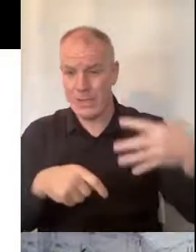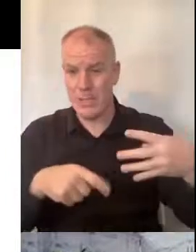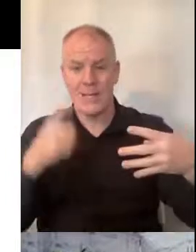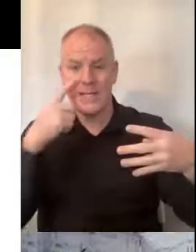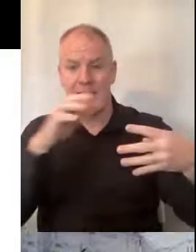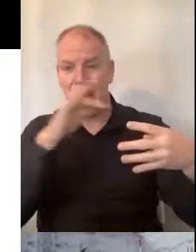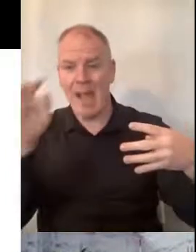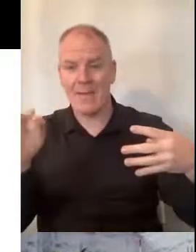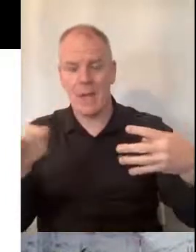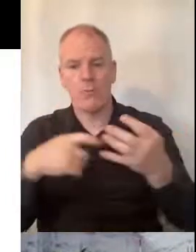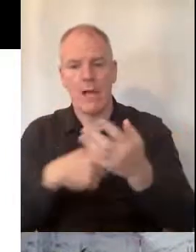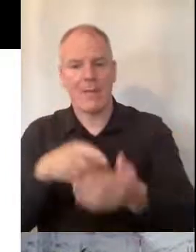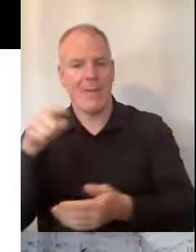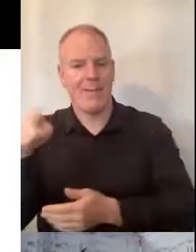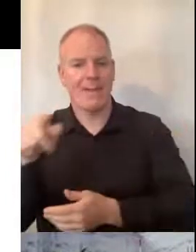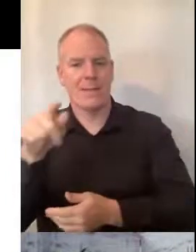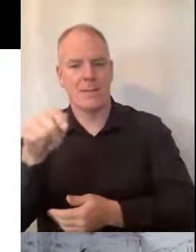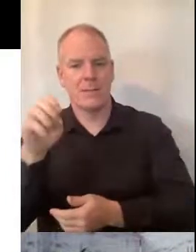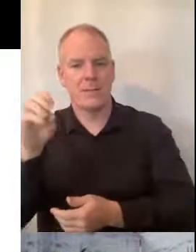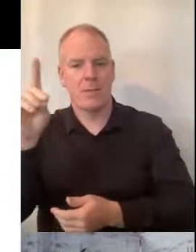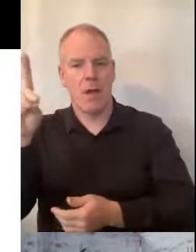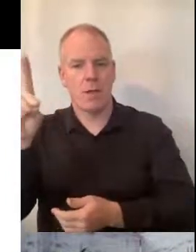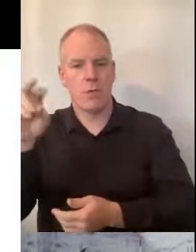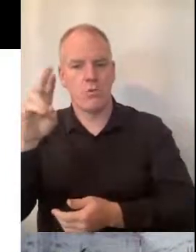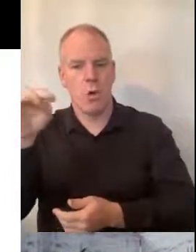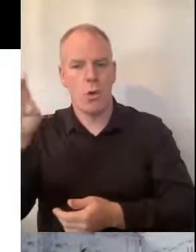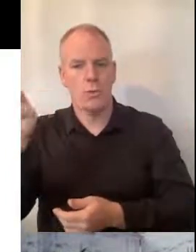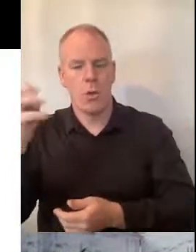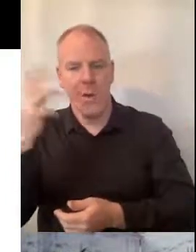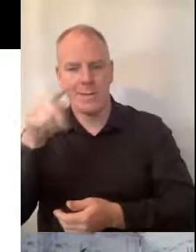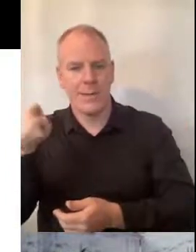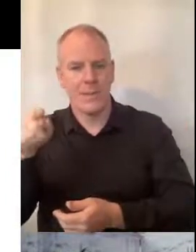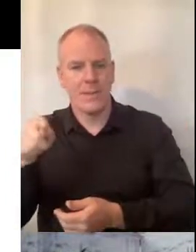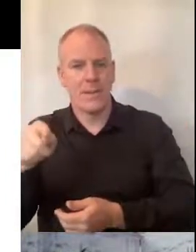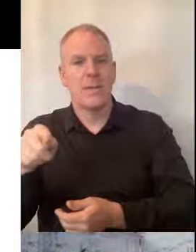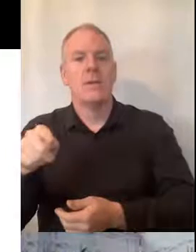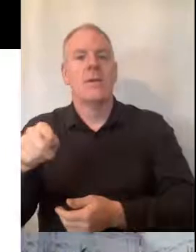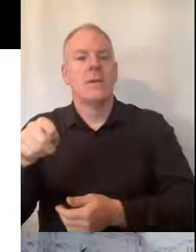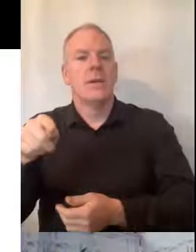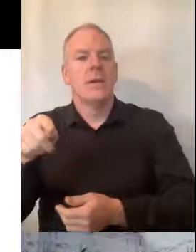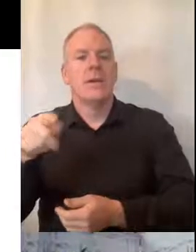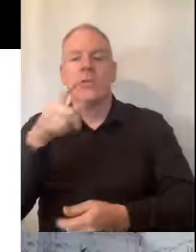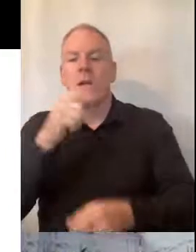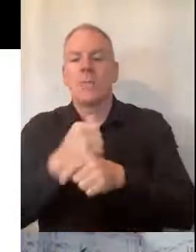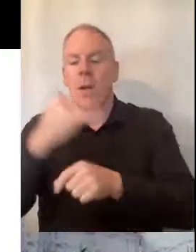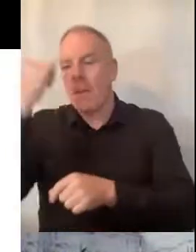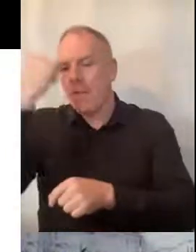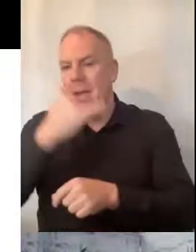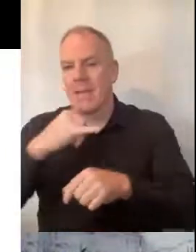I would recommend it. It's a very interesting watch. He also has a book. The myth of the average learner.